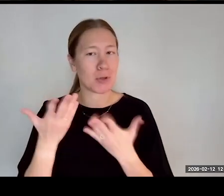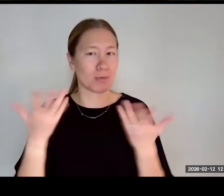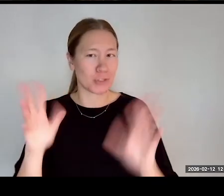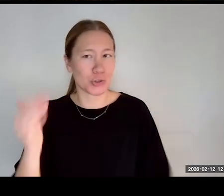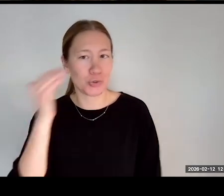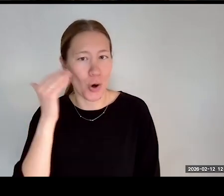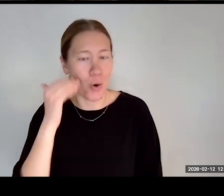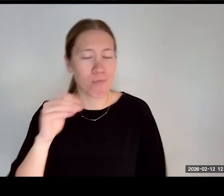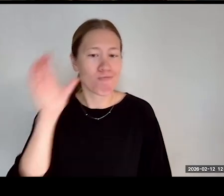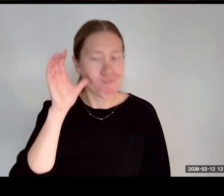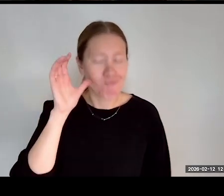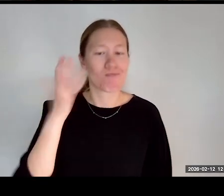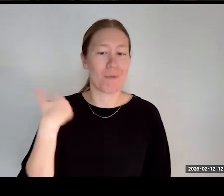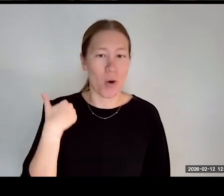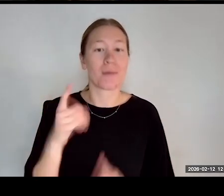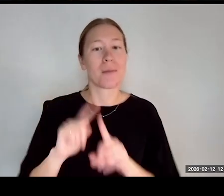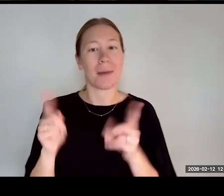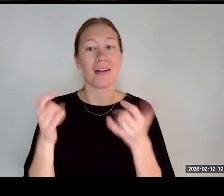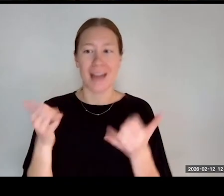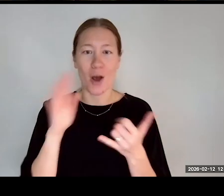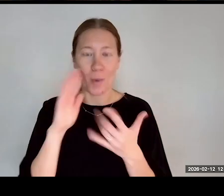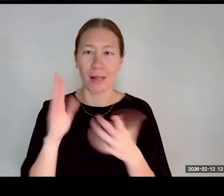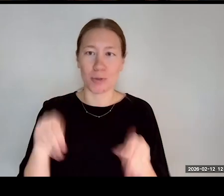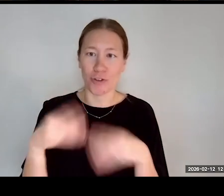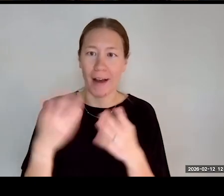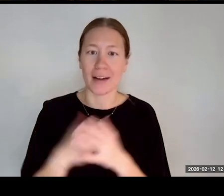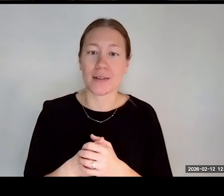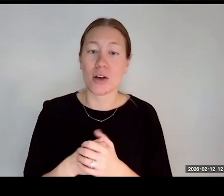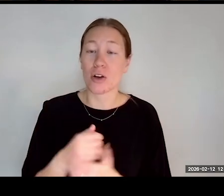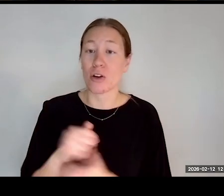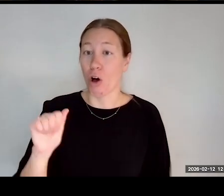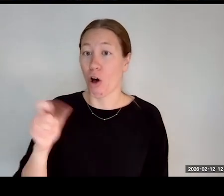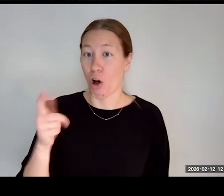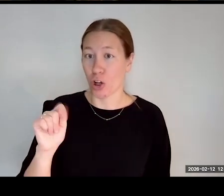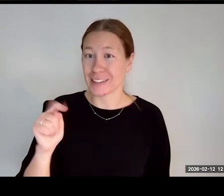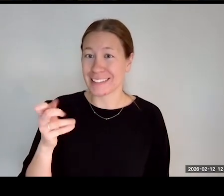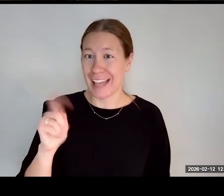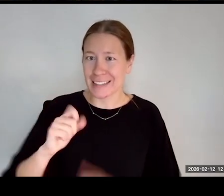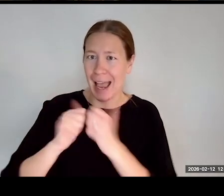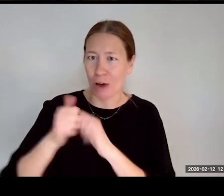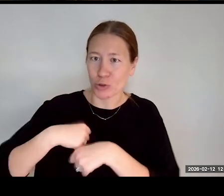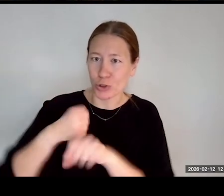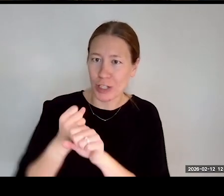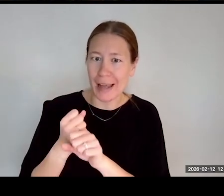But these are some tips for crafting good alt text that will be usable by the listener and also make sure